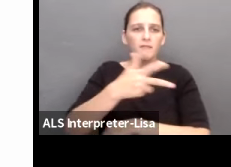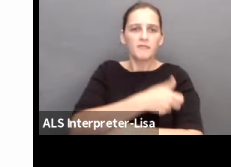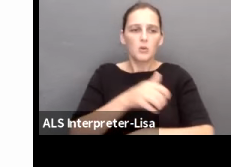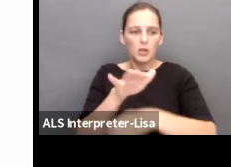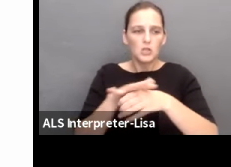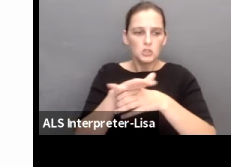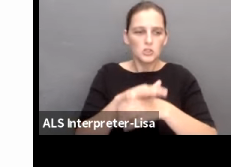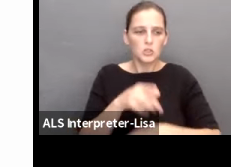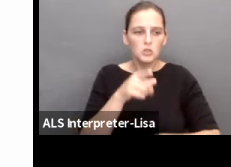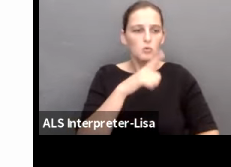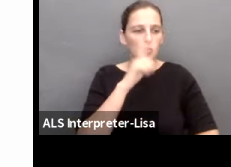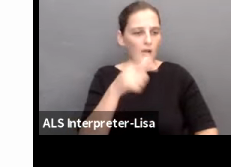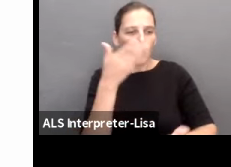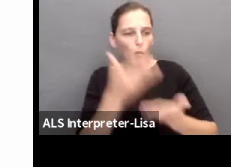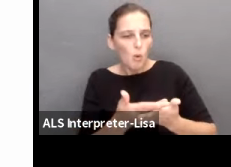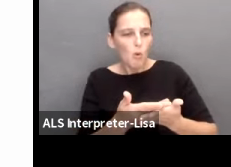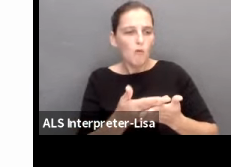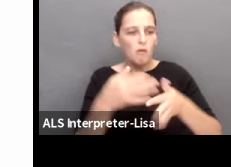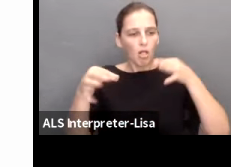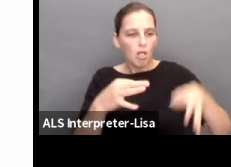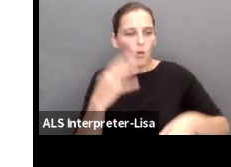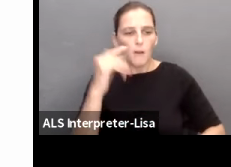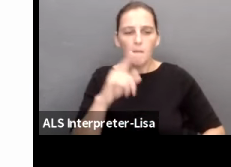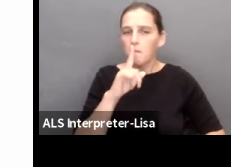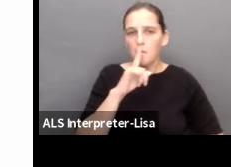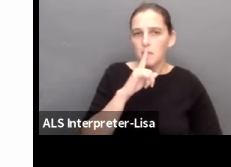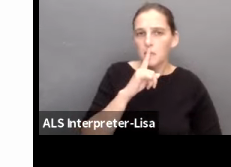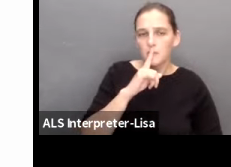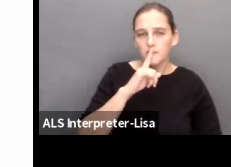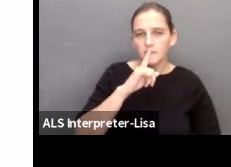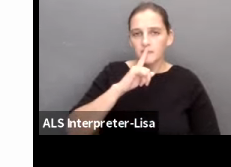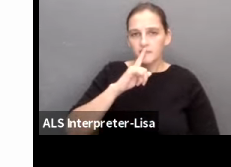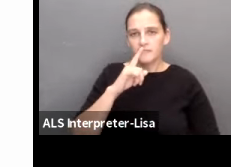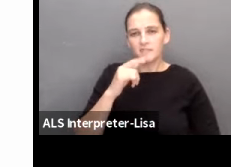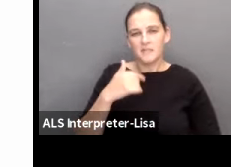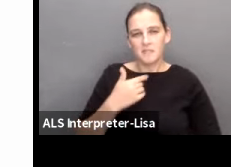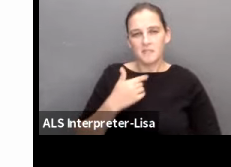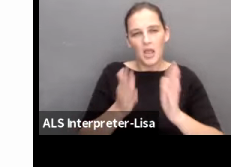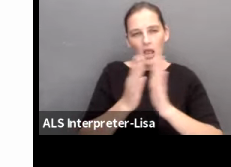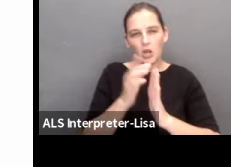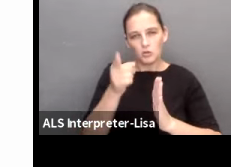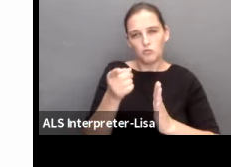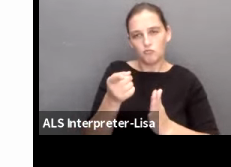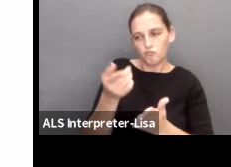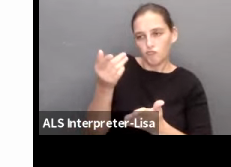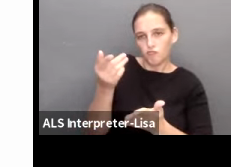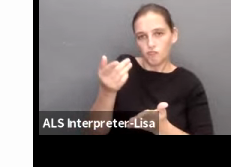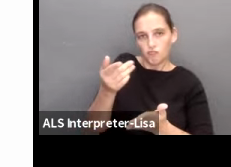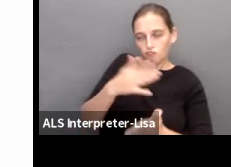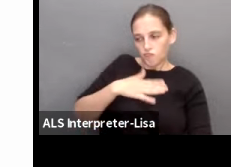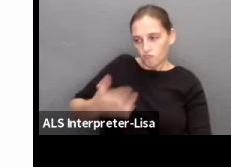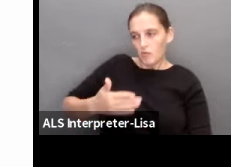to prove while you're eligible. We just asked for you to attest that you're eligible get to get the booster and it will be given to you, so you don't have to get